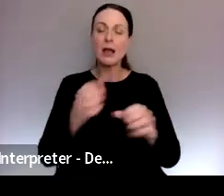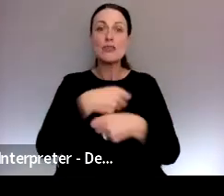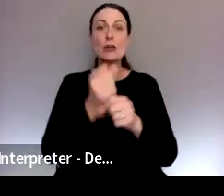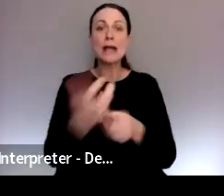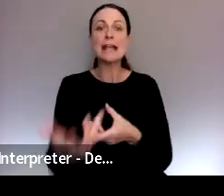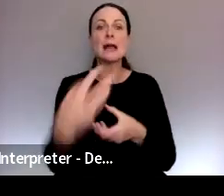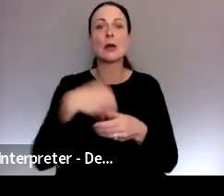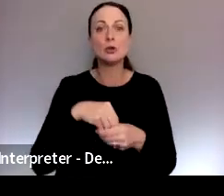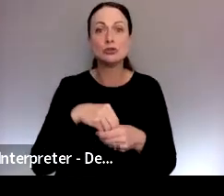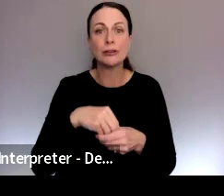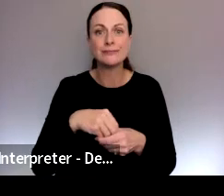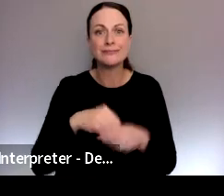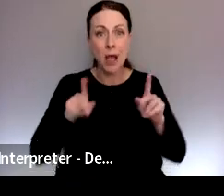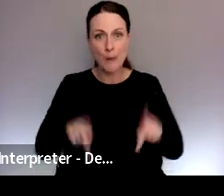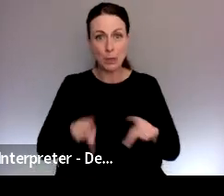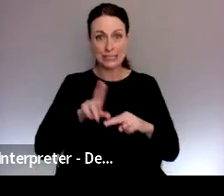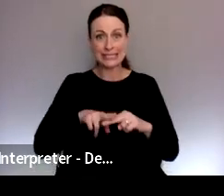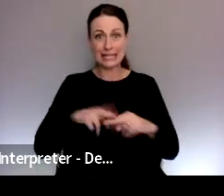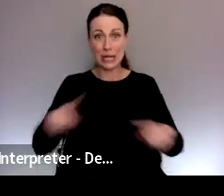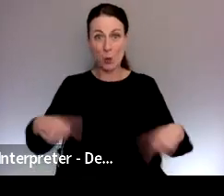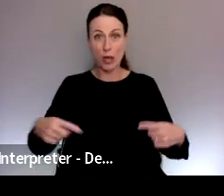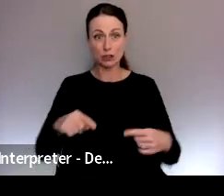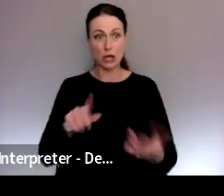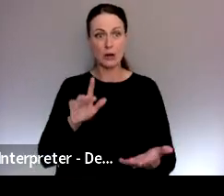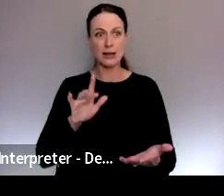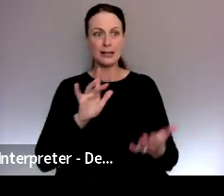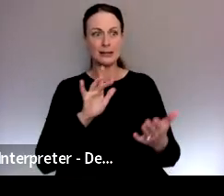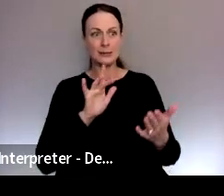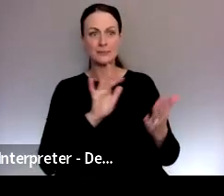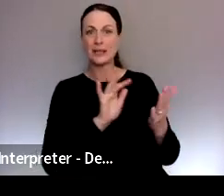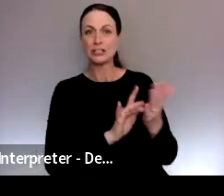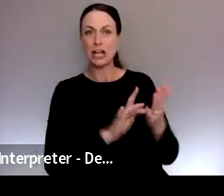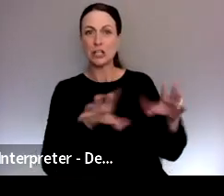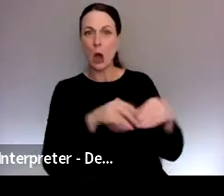This slide shows a person seated in a wheelchair touching a wedding gown in a store,